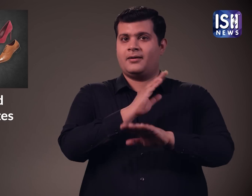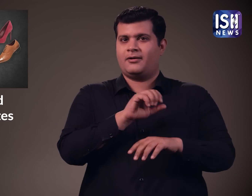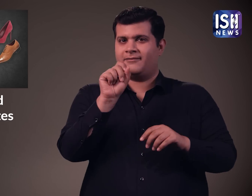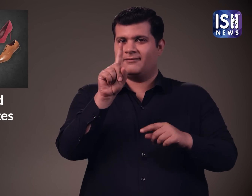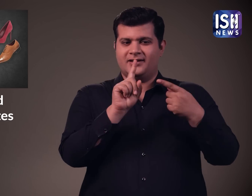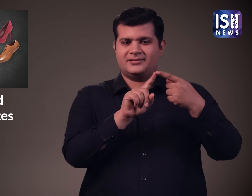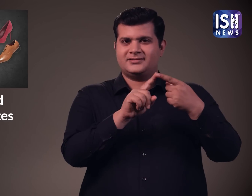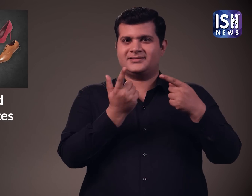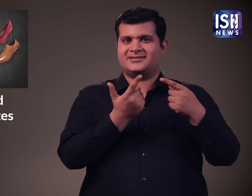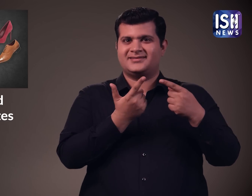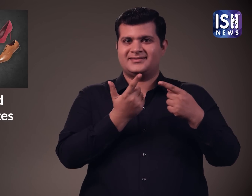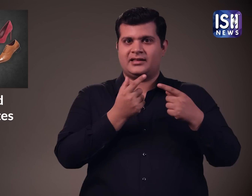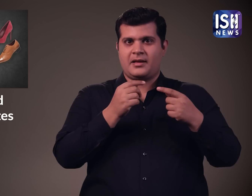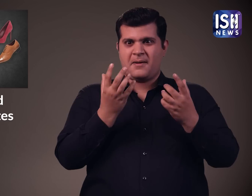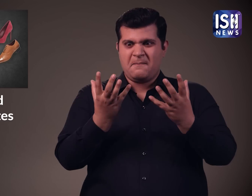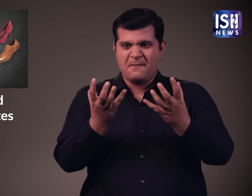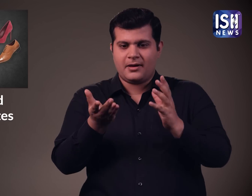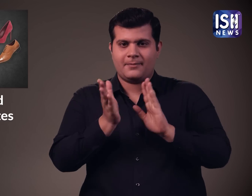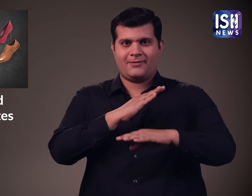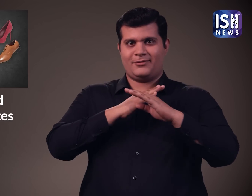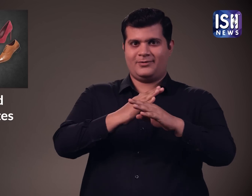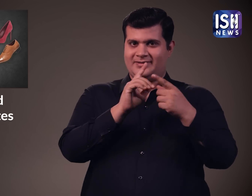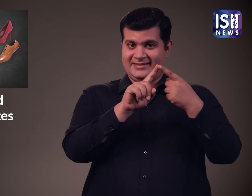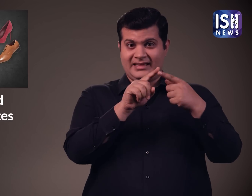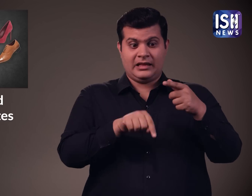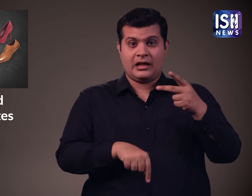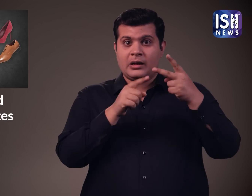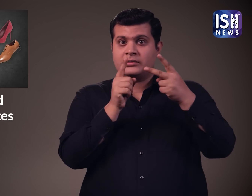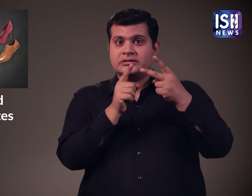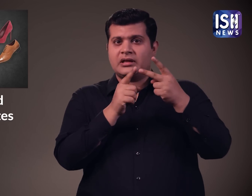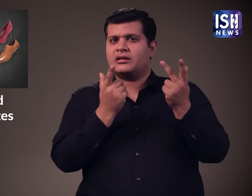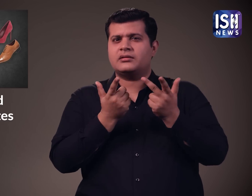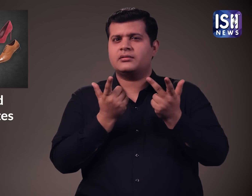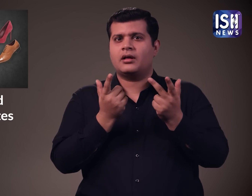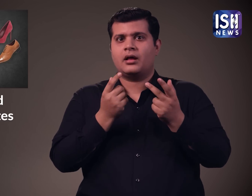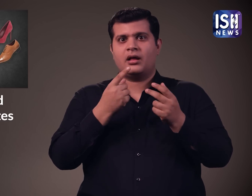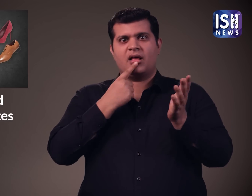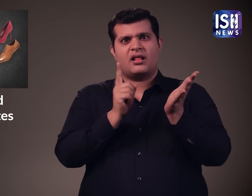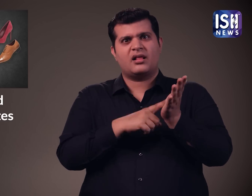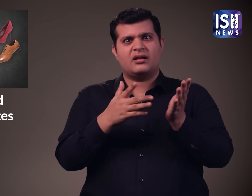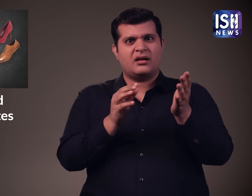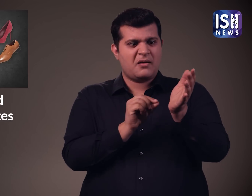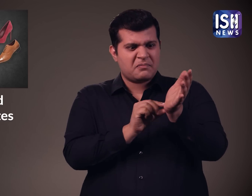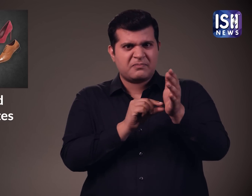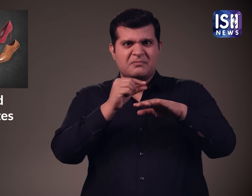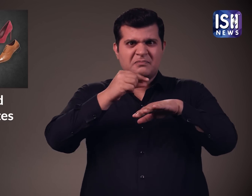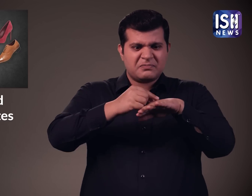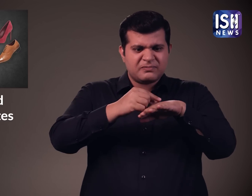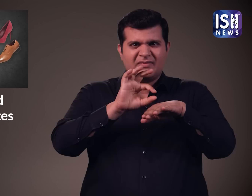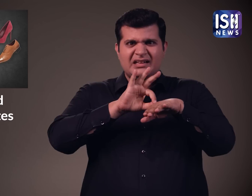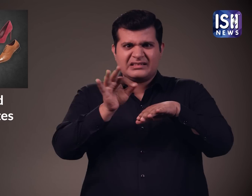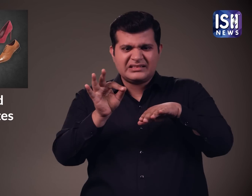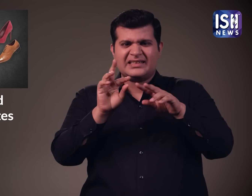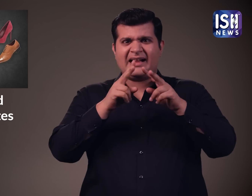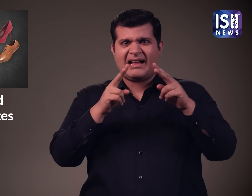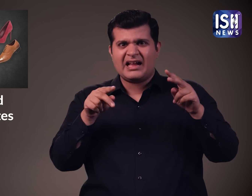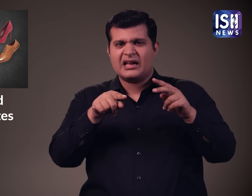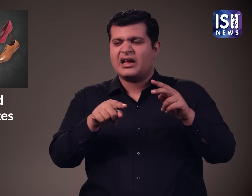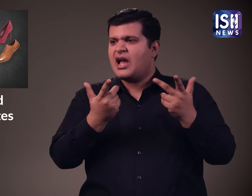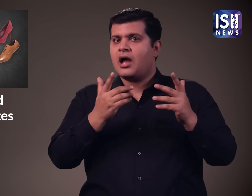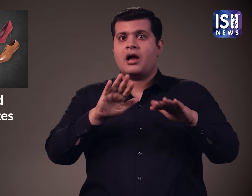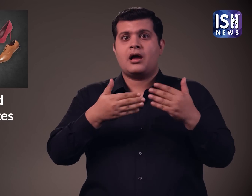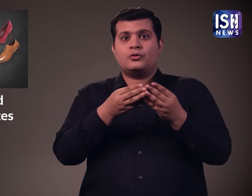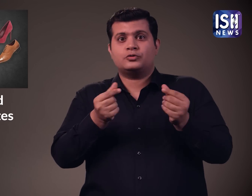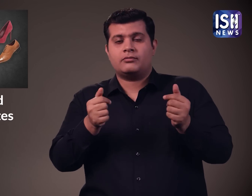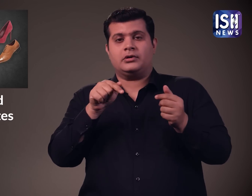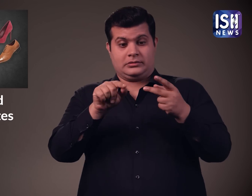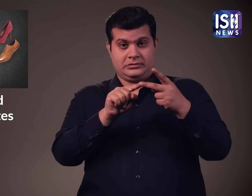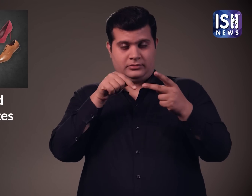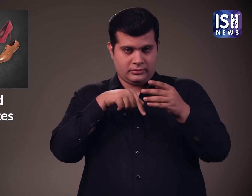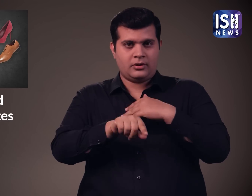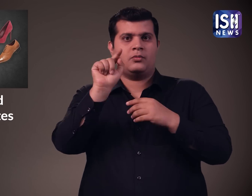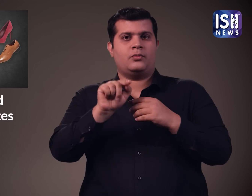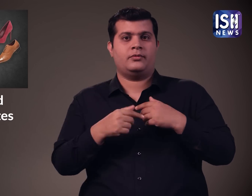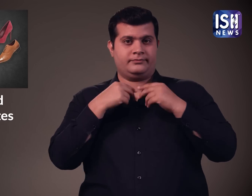Earlier I informed you about prevention from shoe bite. Now I will tell you how to treat shoe bite.